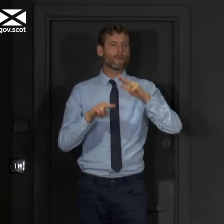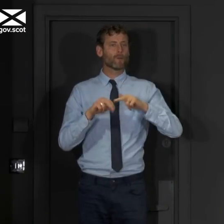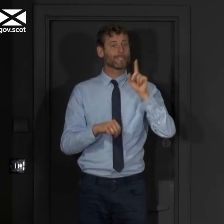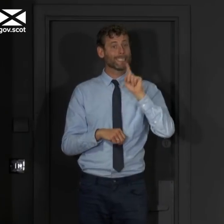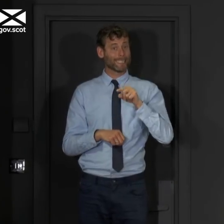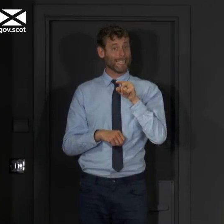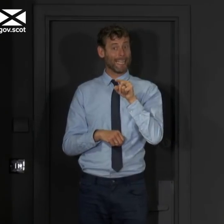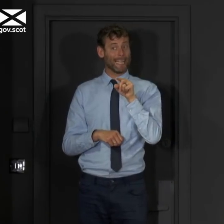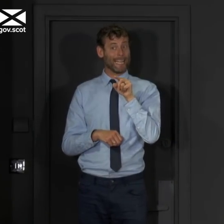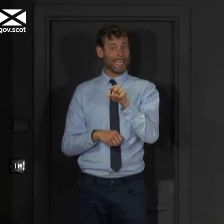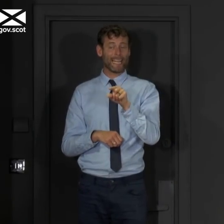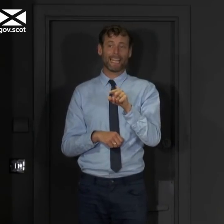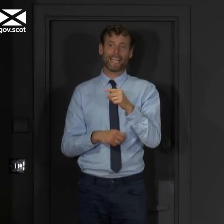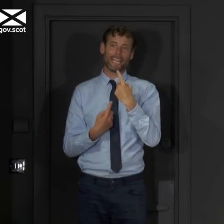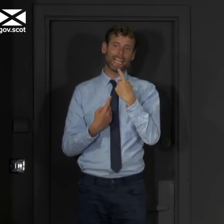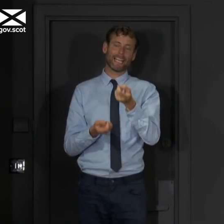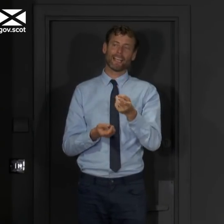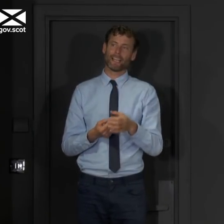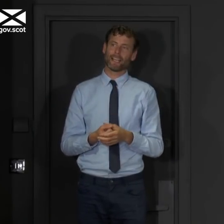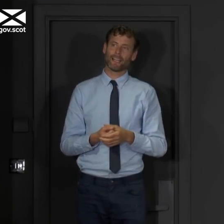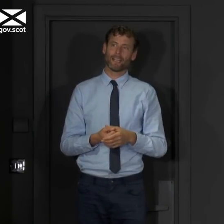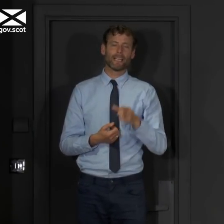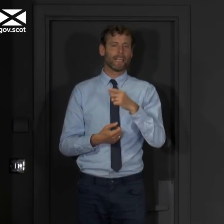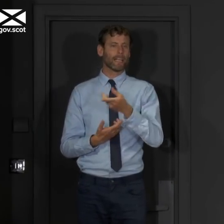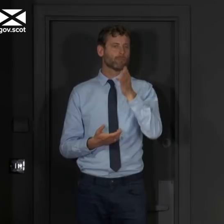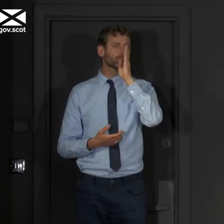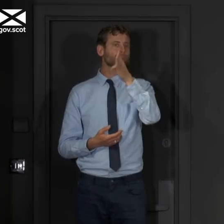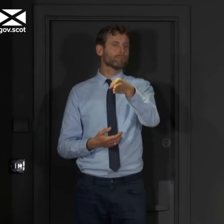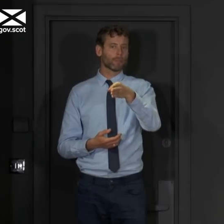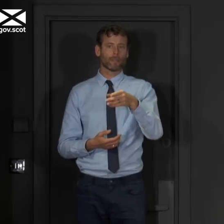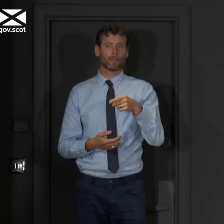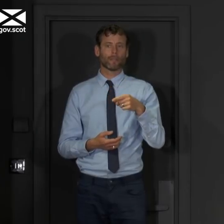I think he was being pretty candid that he was seeking to apply hindsight, this is not